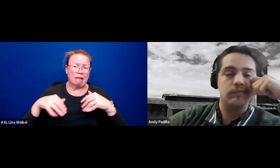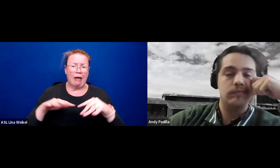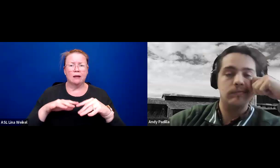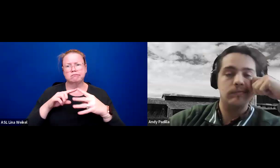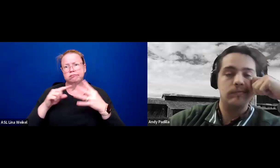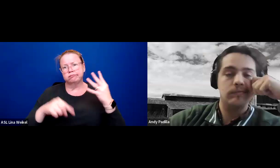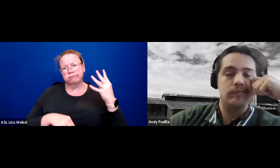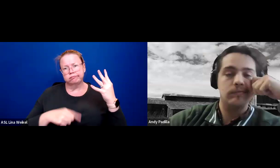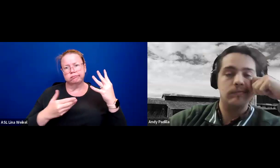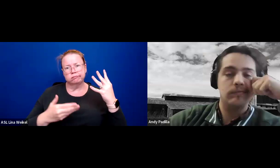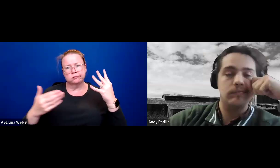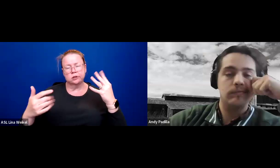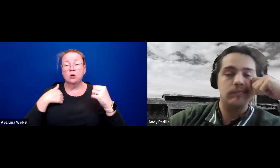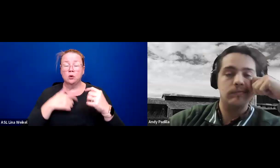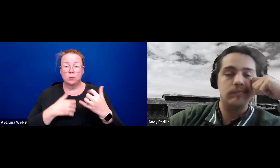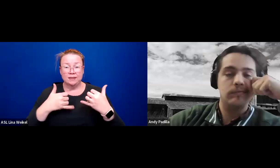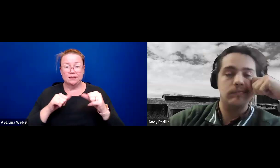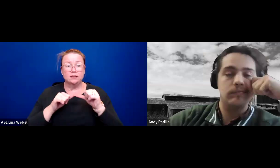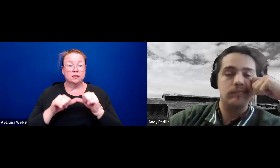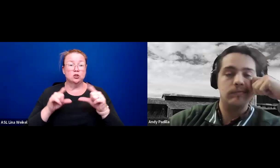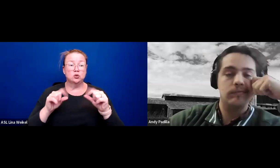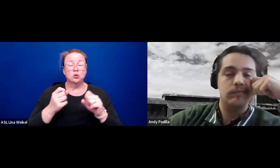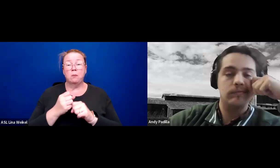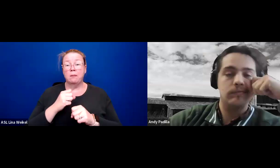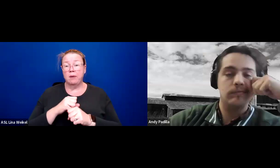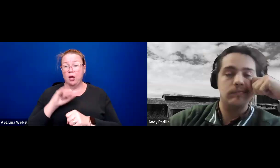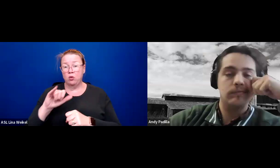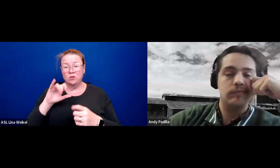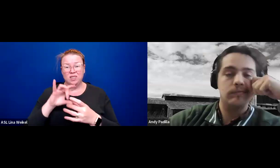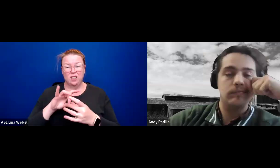Elissa w/ APRIL: that we continue to do to make those connections difficult.